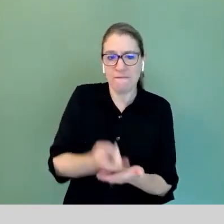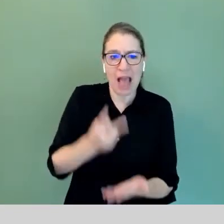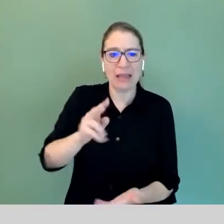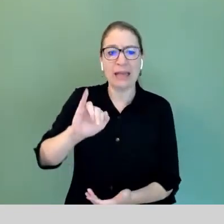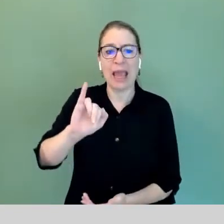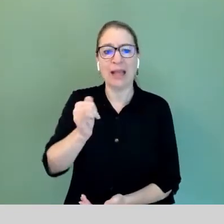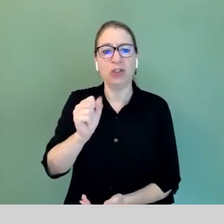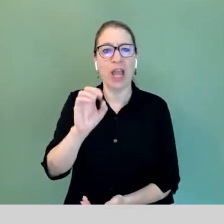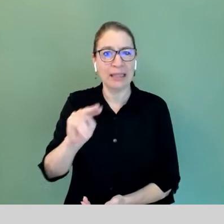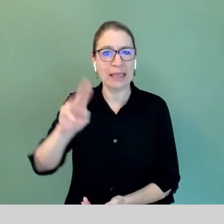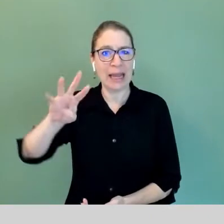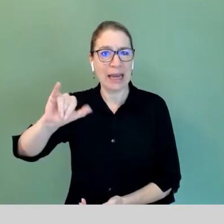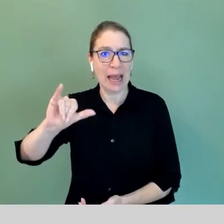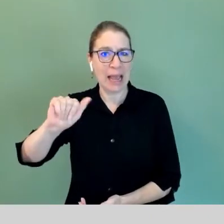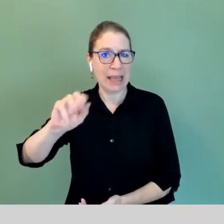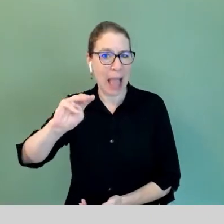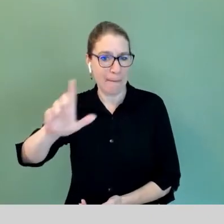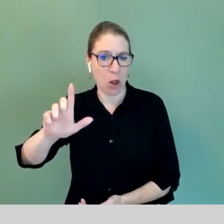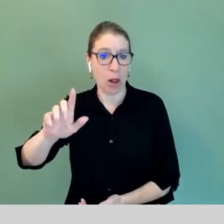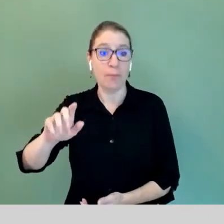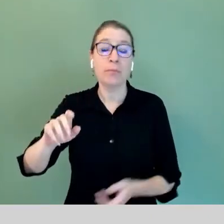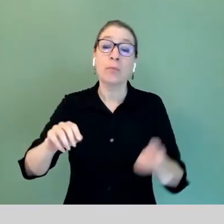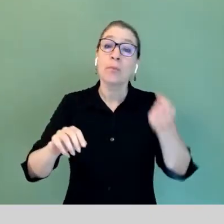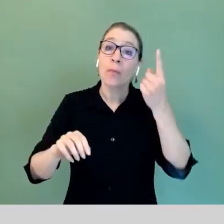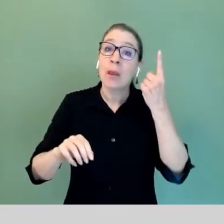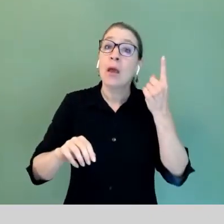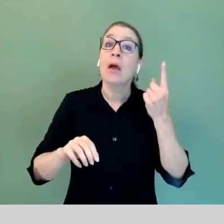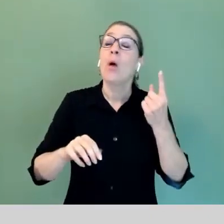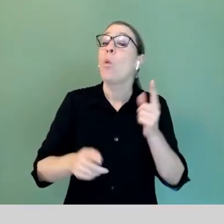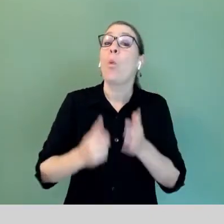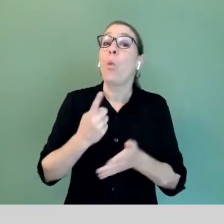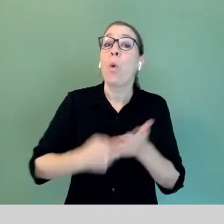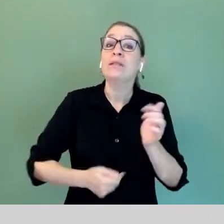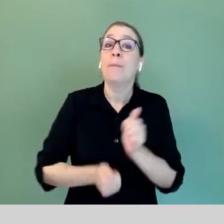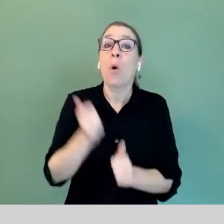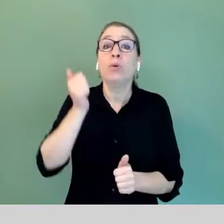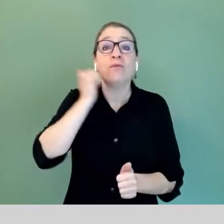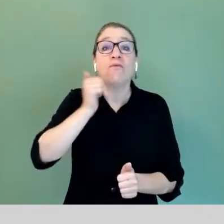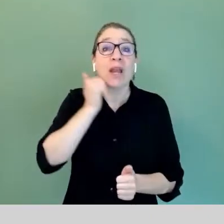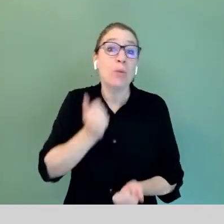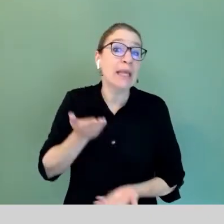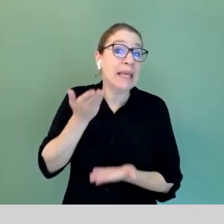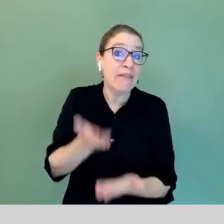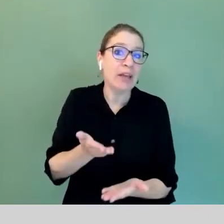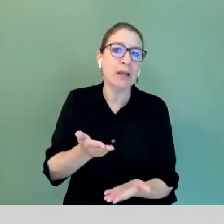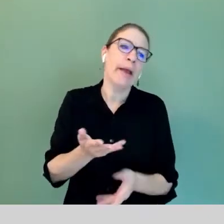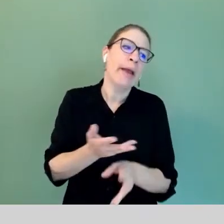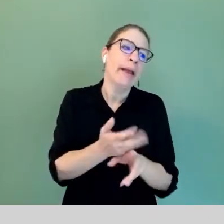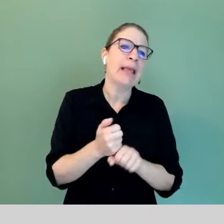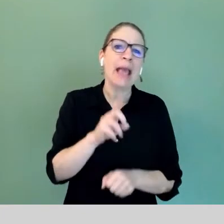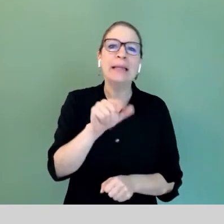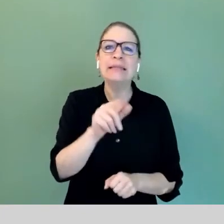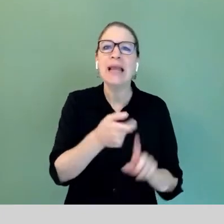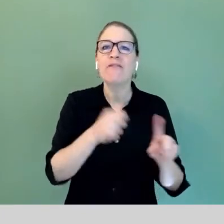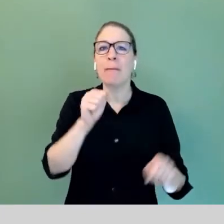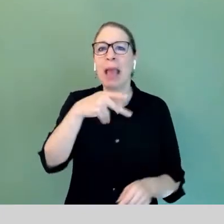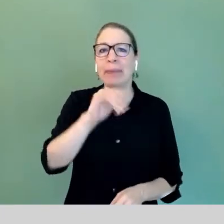So the use case for Voluptous, that's most frequently given is for example, getting data from an API, like a Twitter API